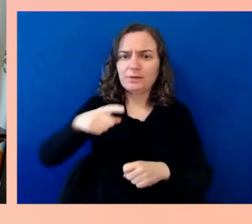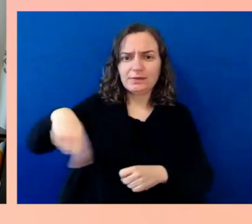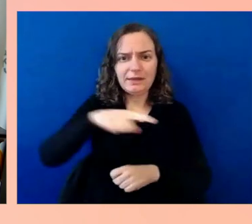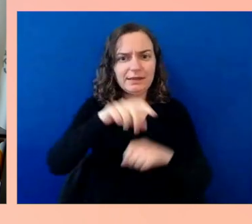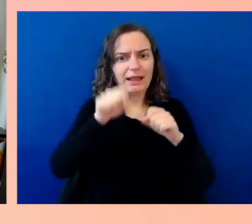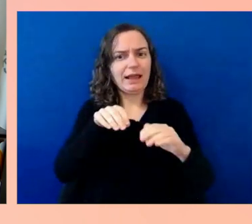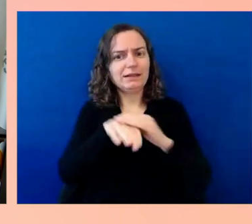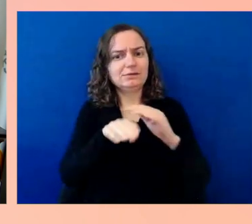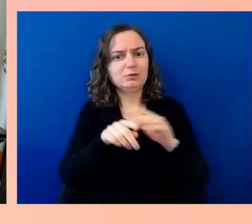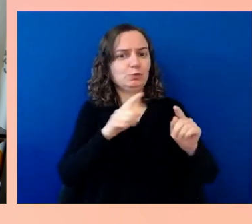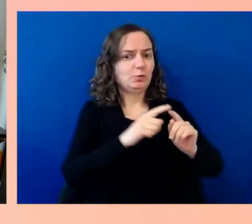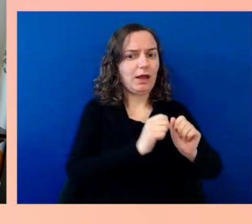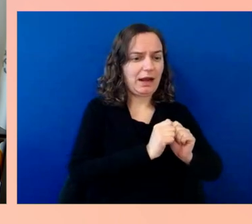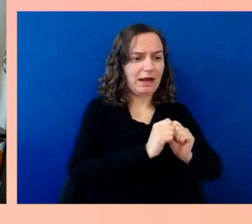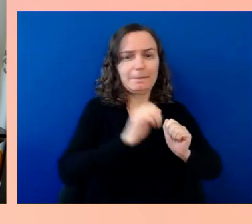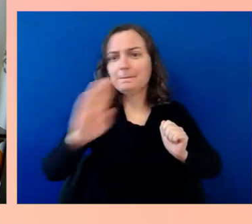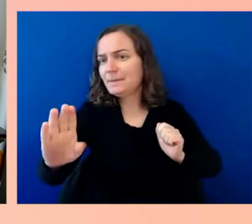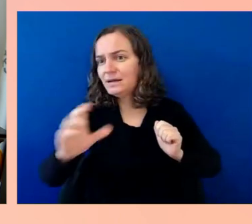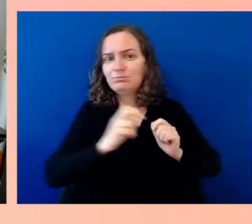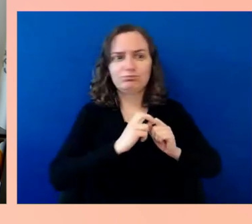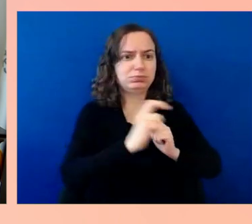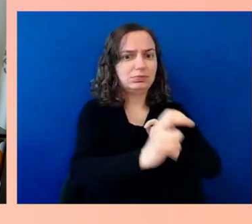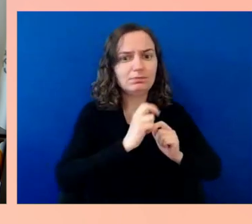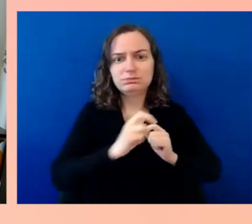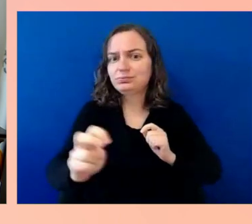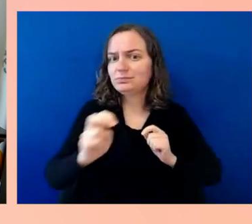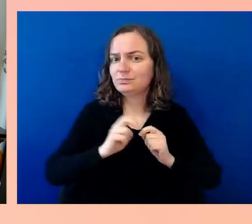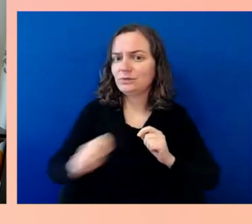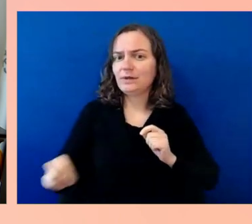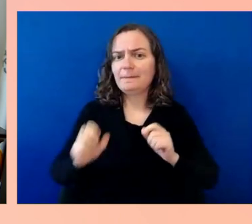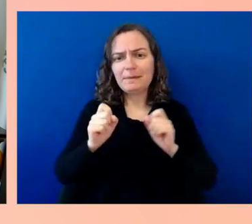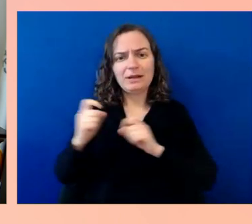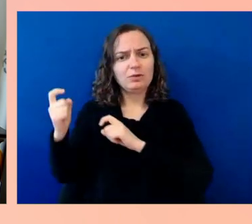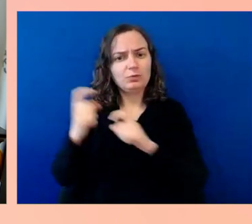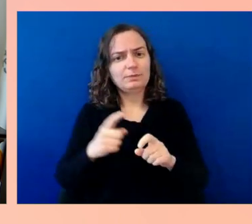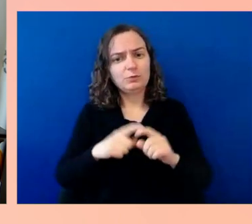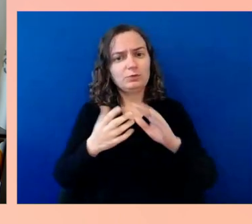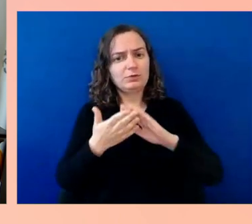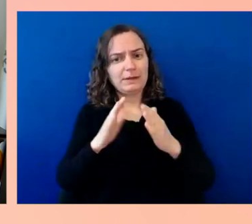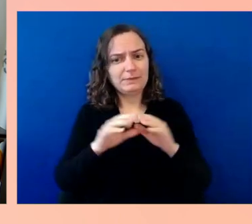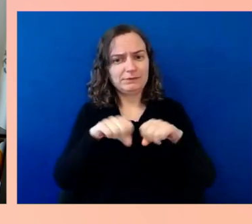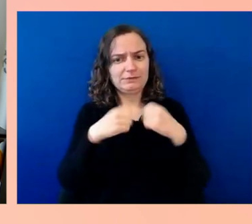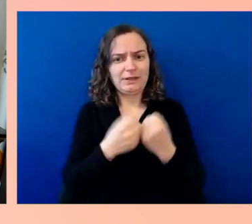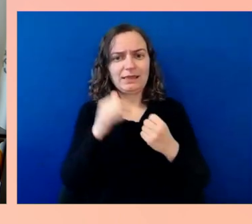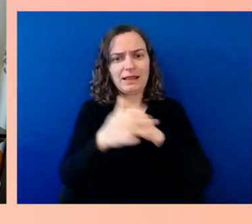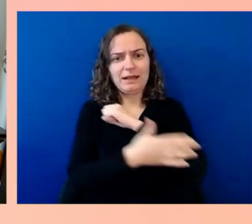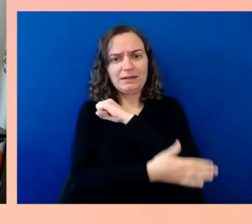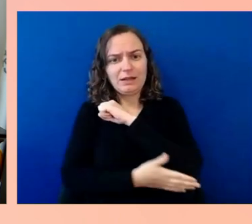people to get to where they need to be for education, work, or other purposes, is also denying itself